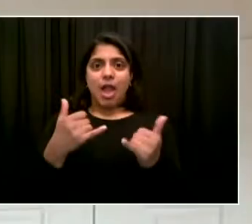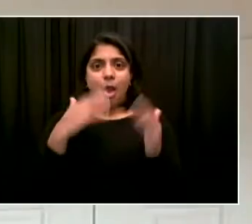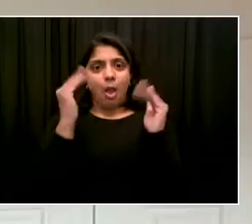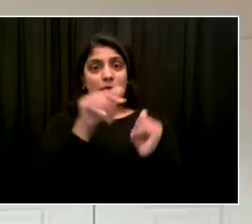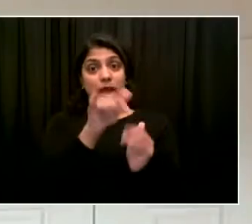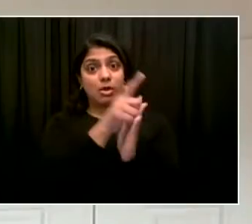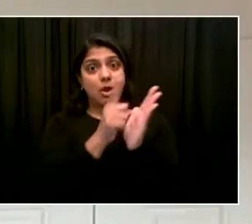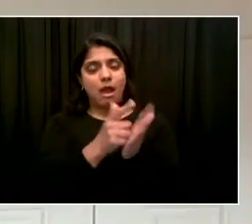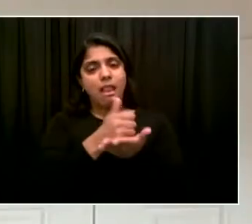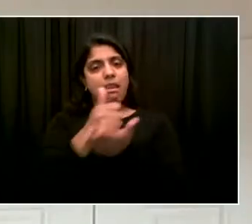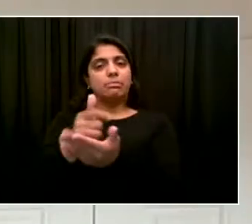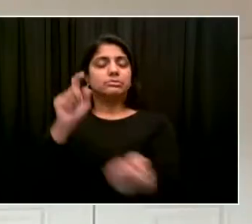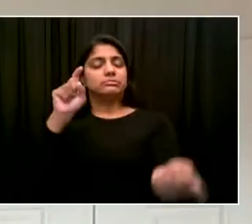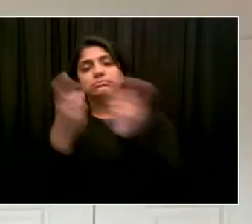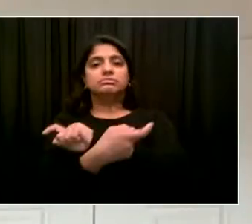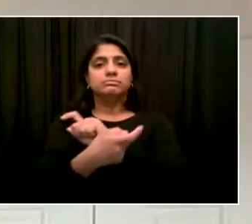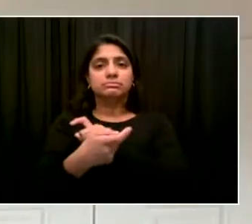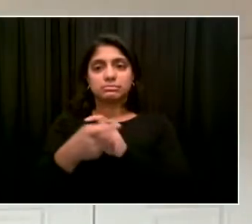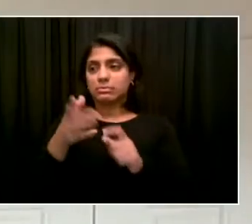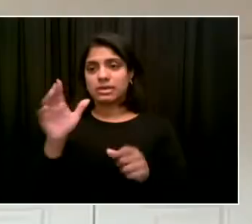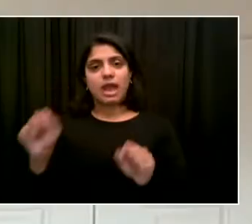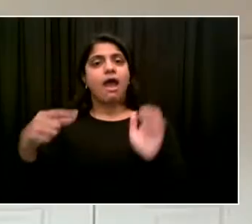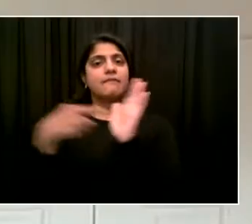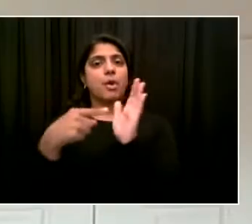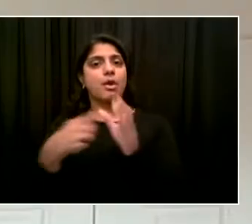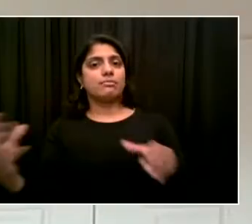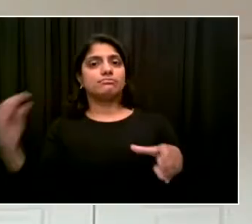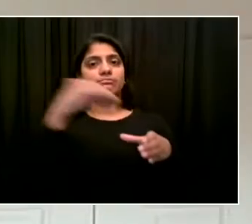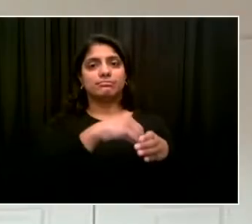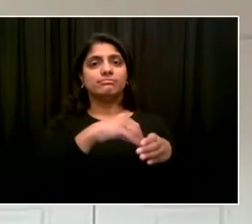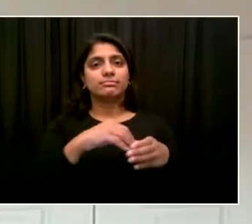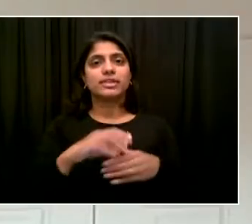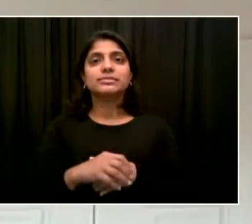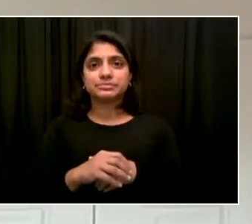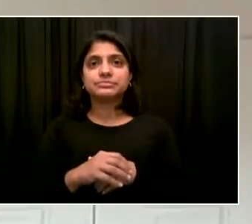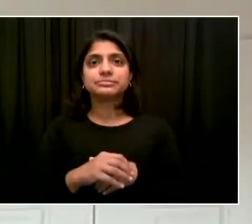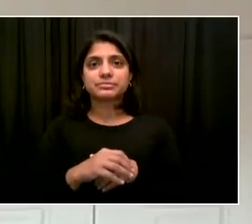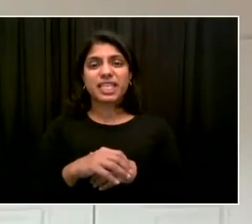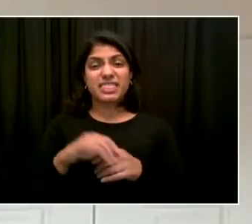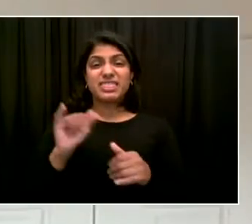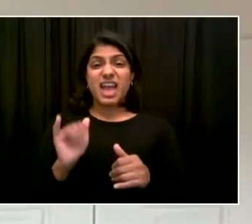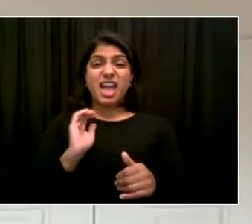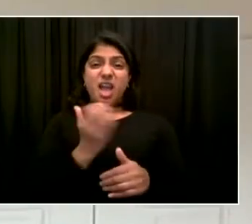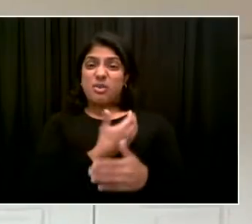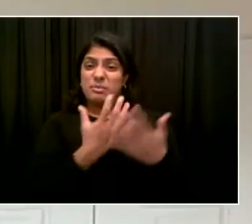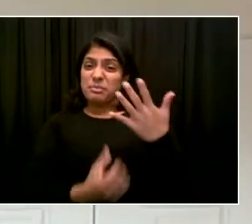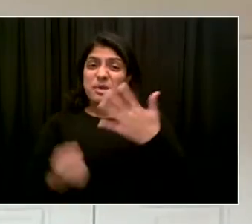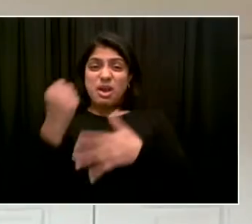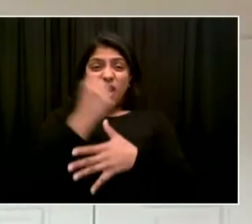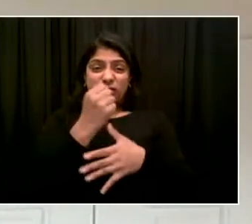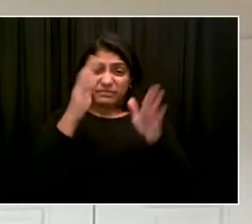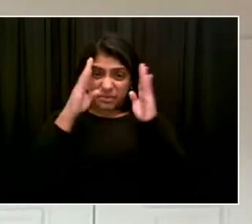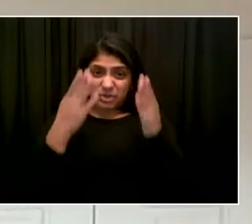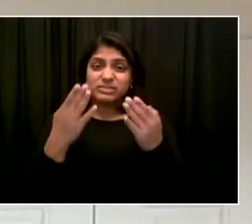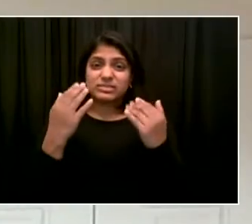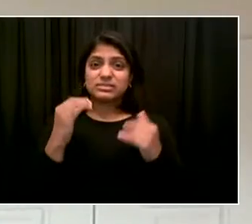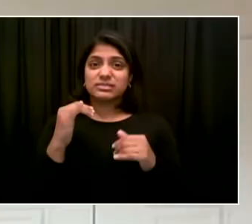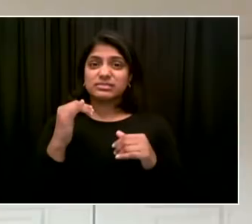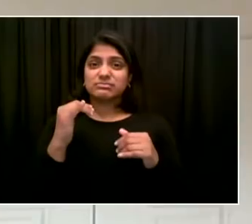OUR ONGOING FIGHT AGAINST HET HOUSING CRISIS THAT IS FACING NEW YORK CITY. WITH THIS PROJECT WE HAVE ONE CLEAR GOAL ABOVE